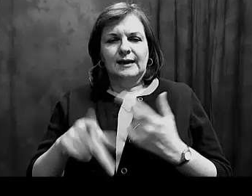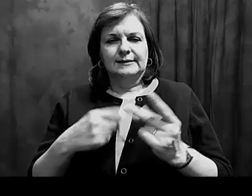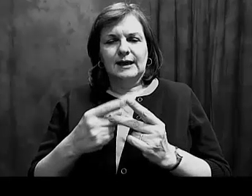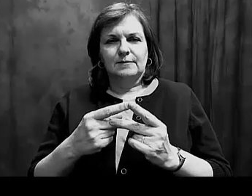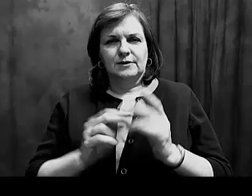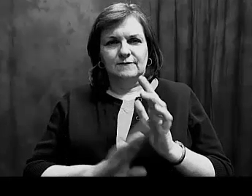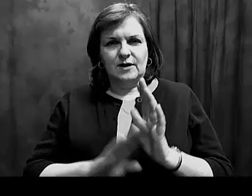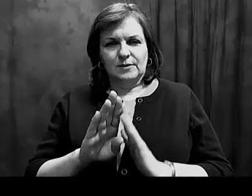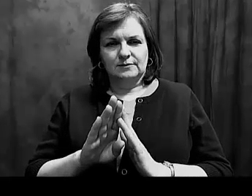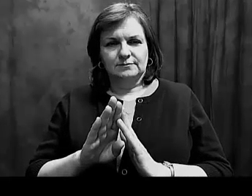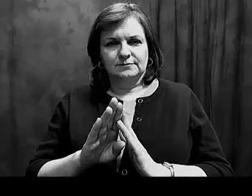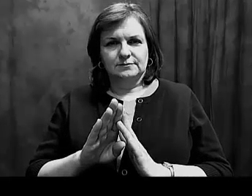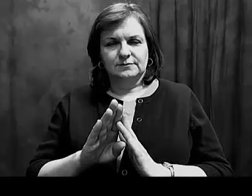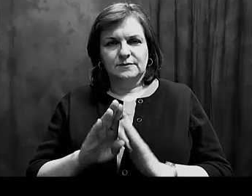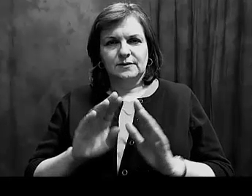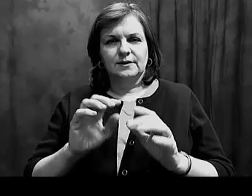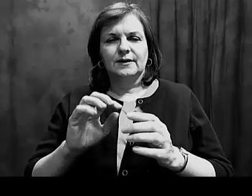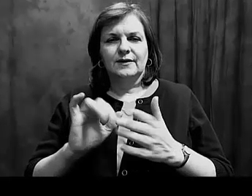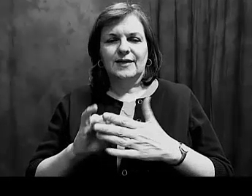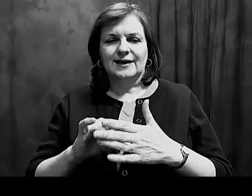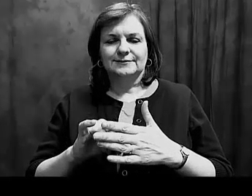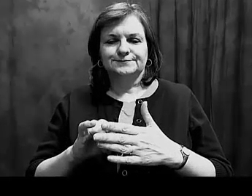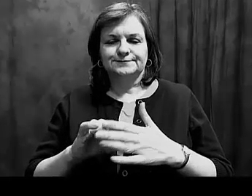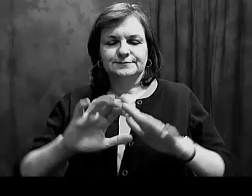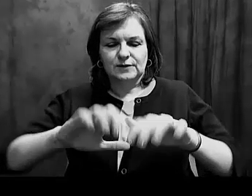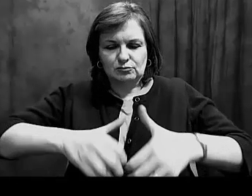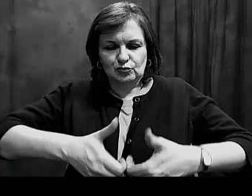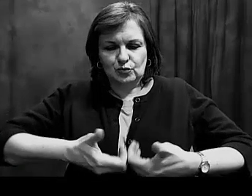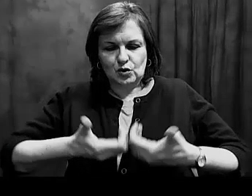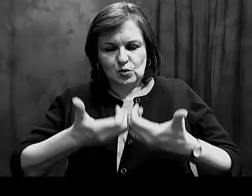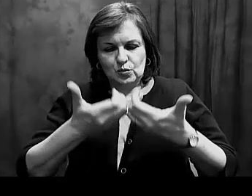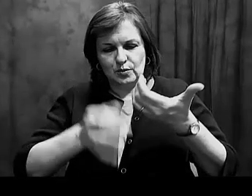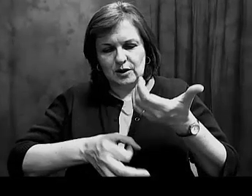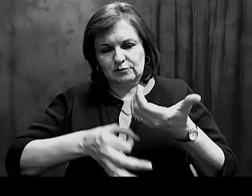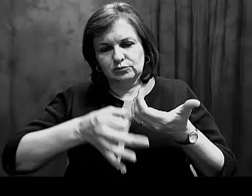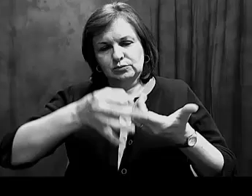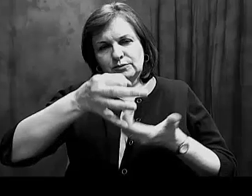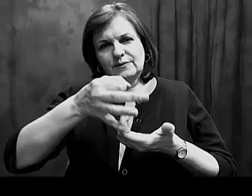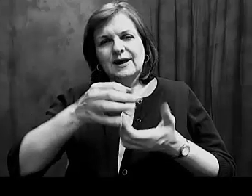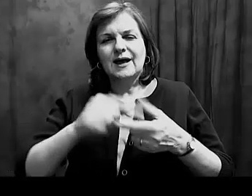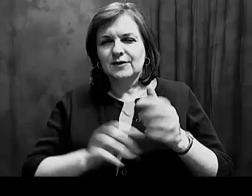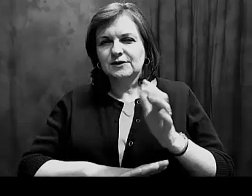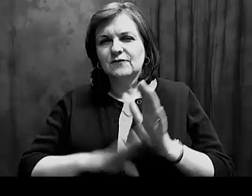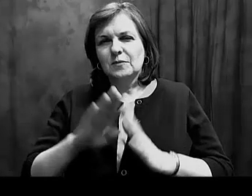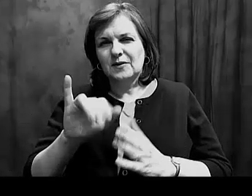we look at this development of this early digestive cavity and really